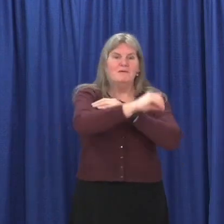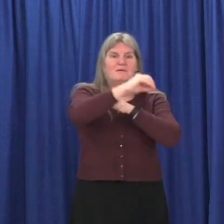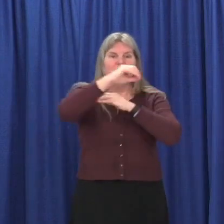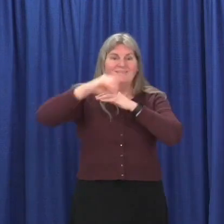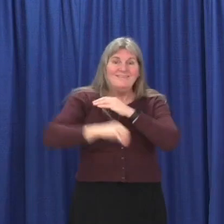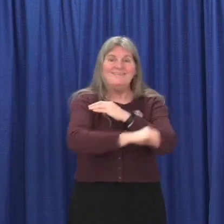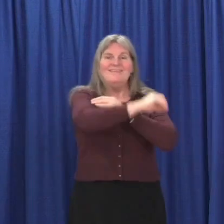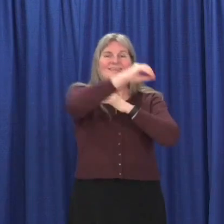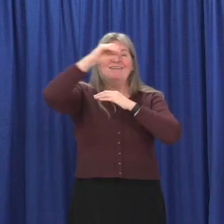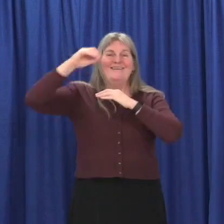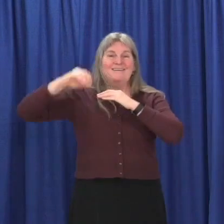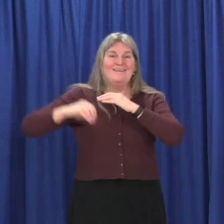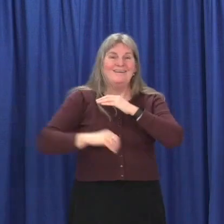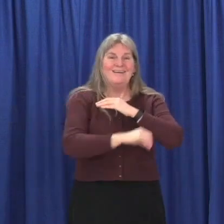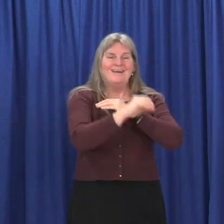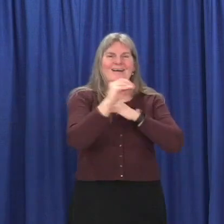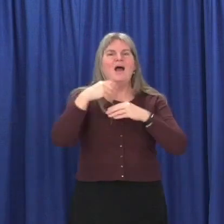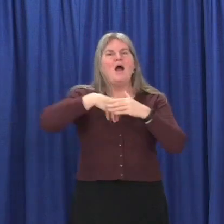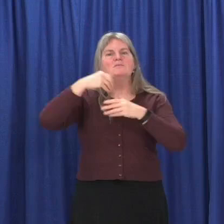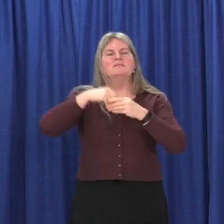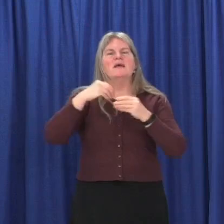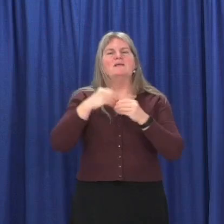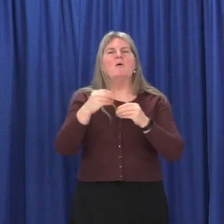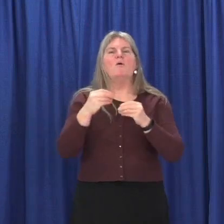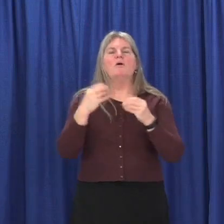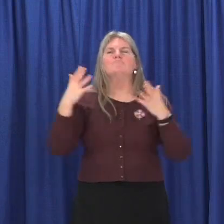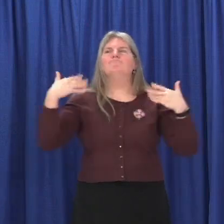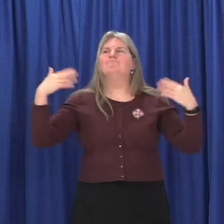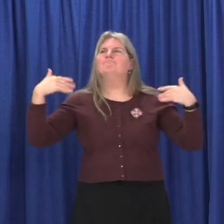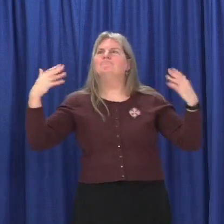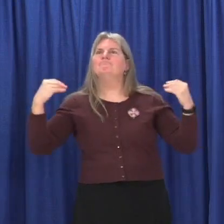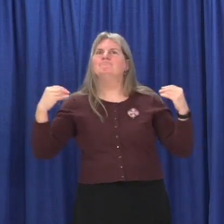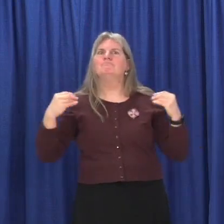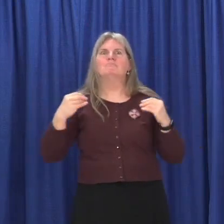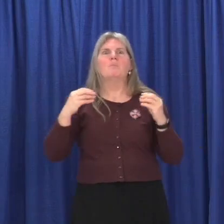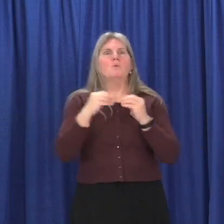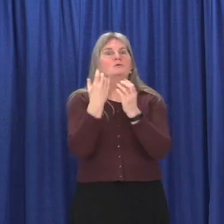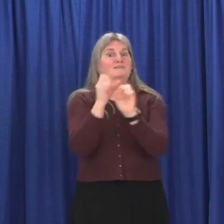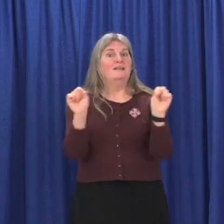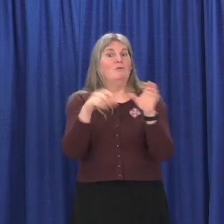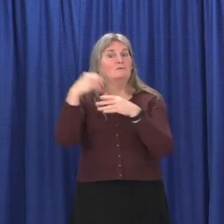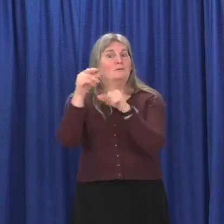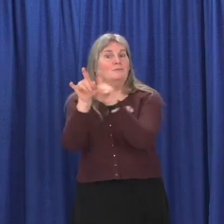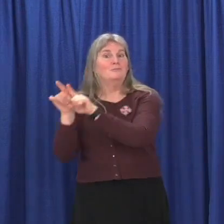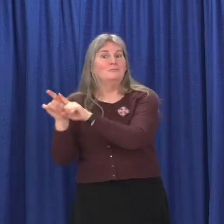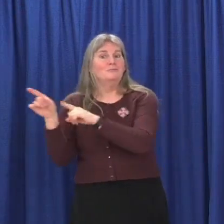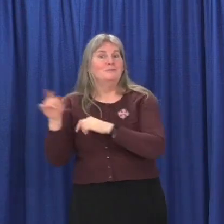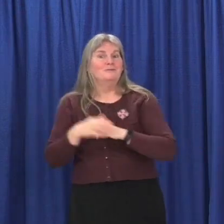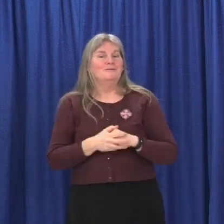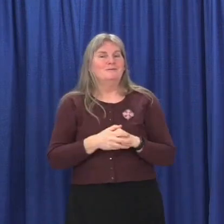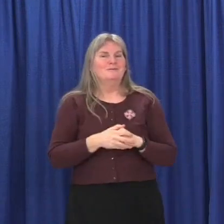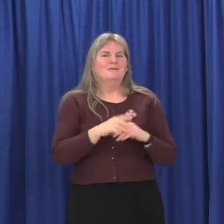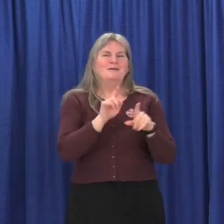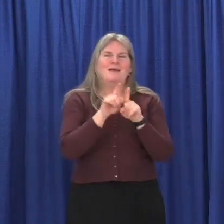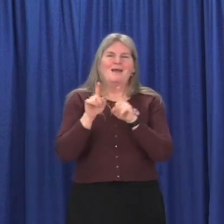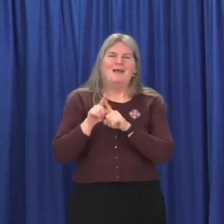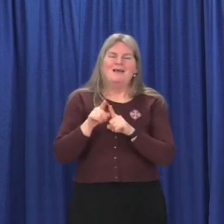where there's greater ventilation and it's safer and prevents transmission. And we can enjoy the fruits of this hard work that we've